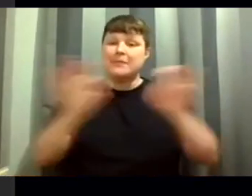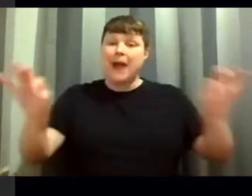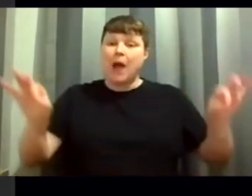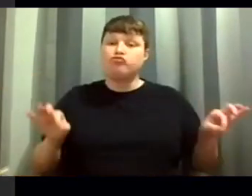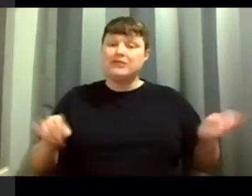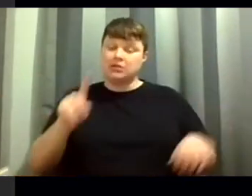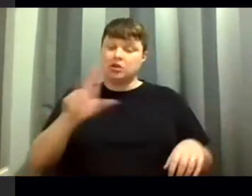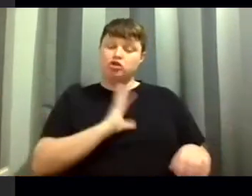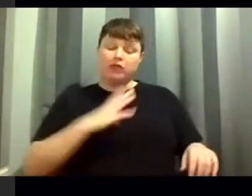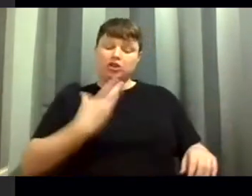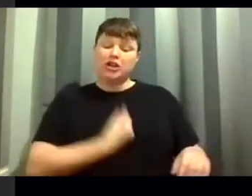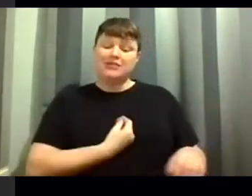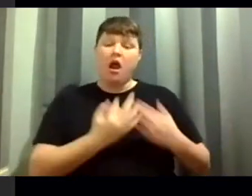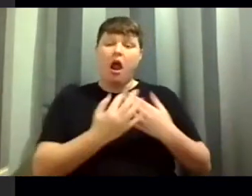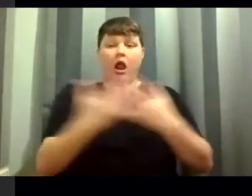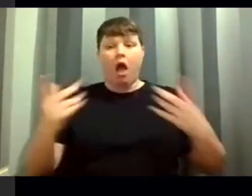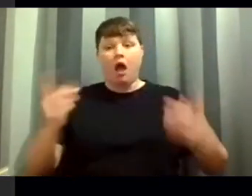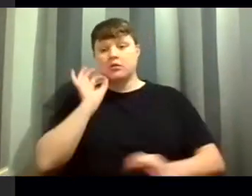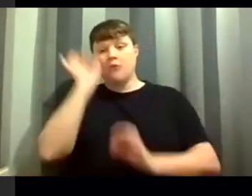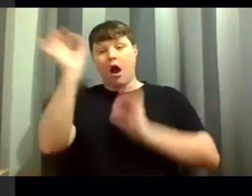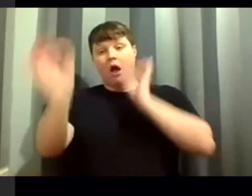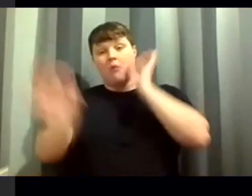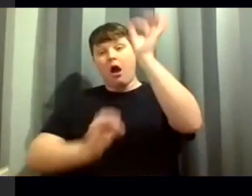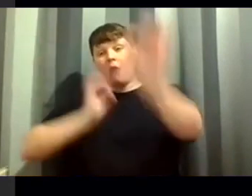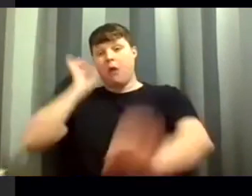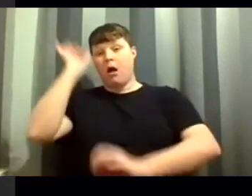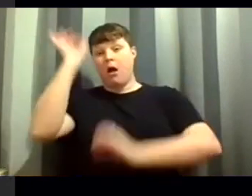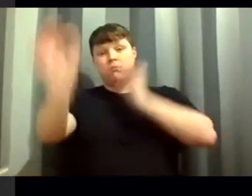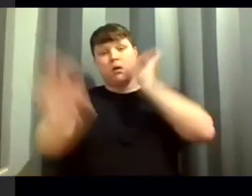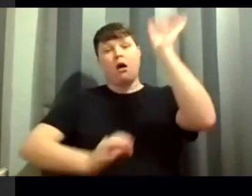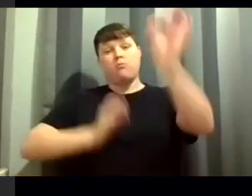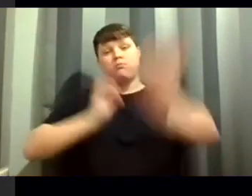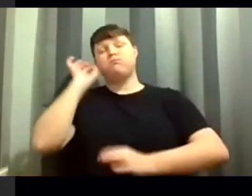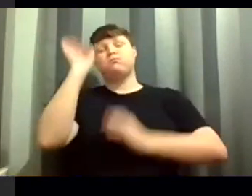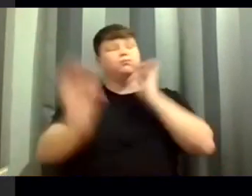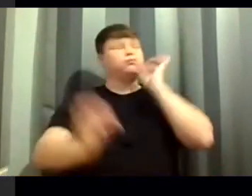so many people will ask you questions they really have no right to be asking you about.